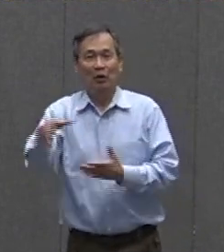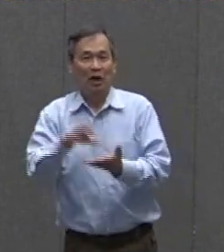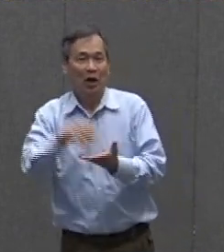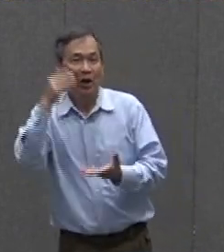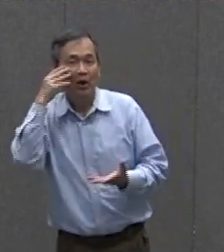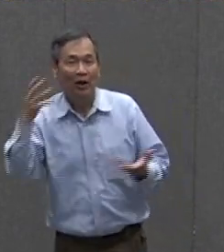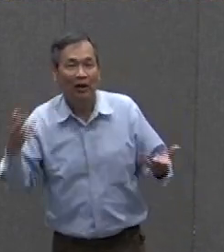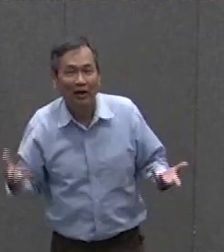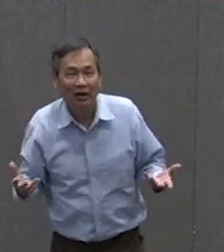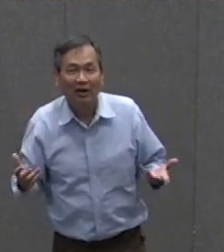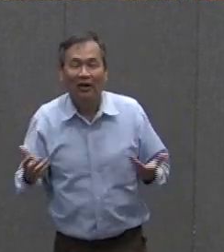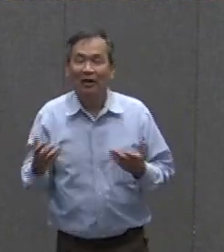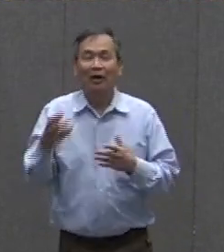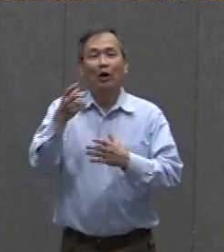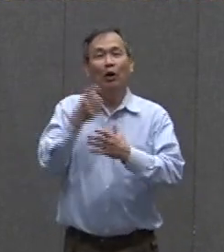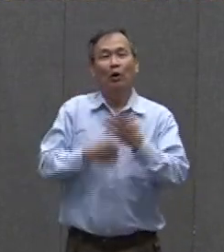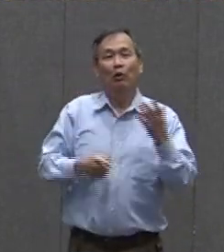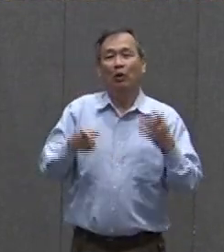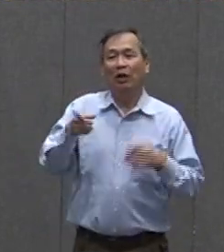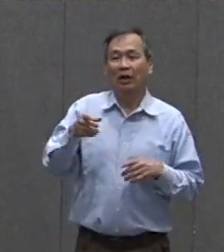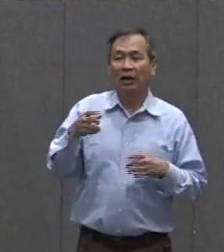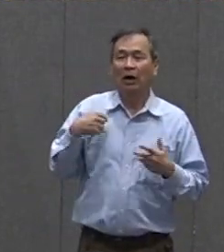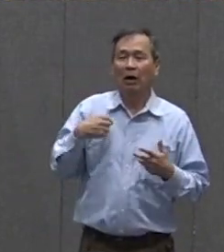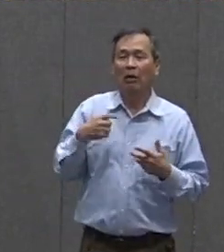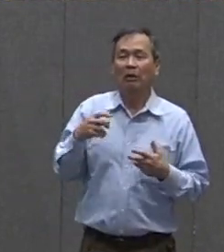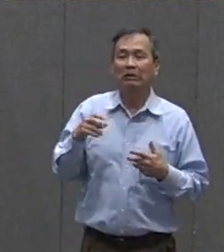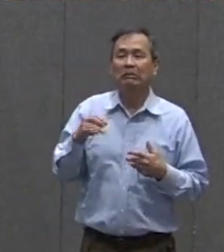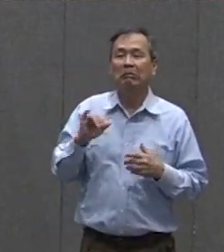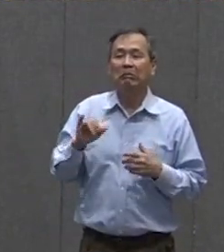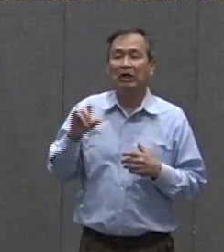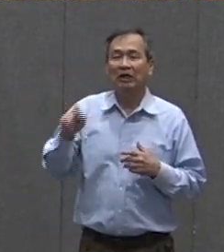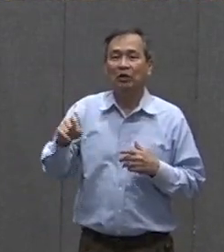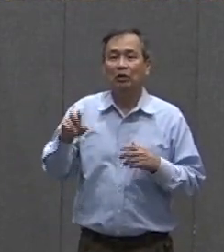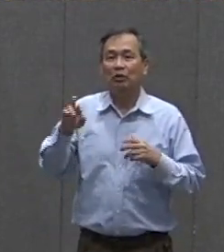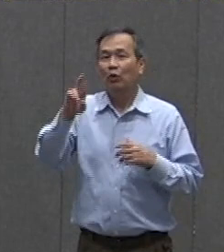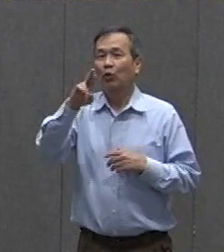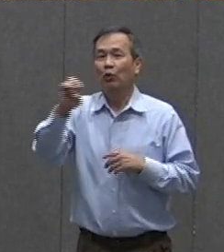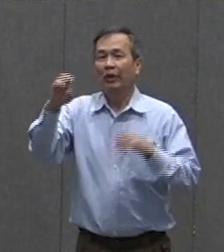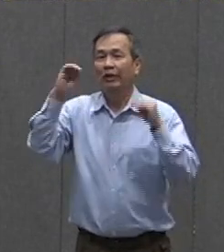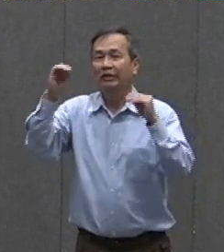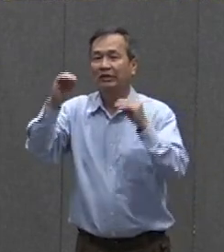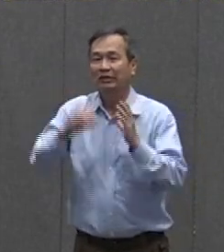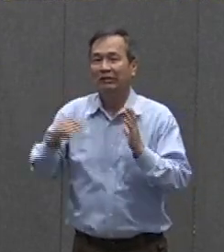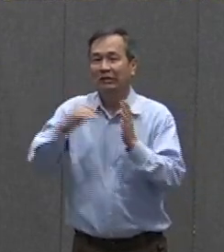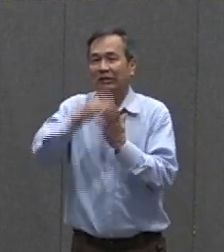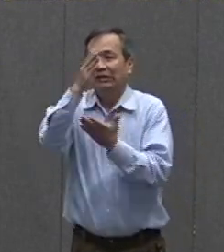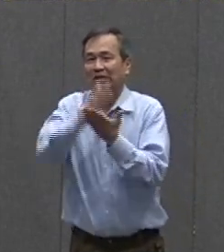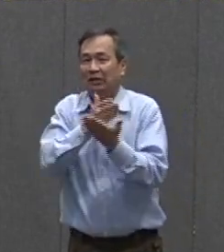what might need to be relearned or retaught? So keep that in mind as you're asking questions.